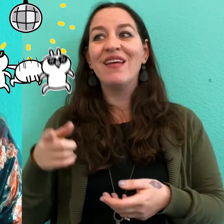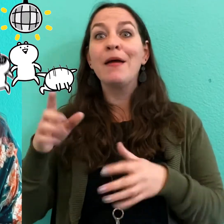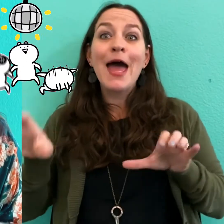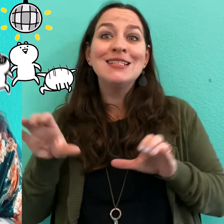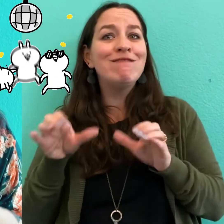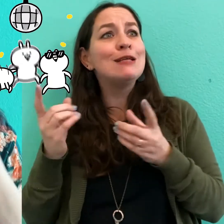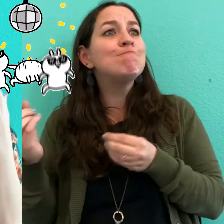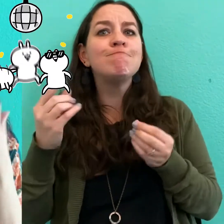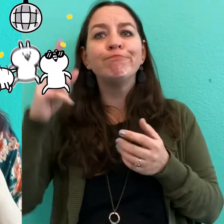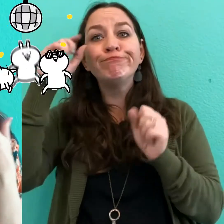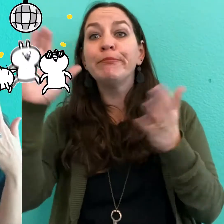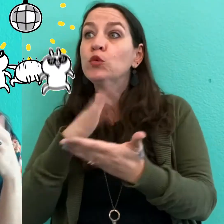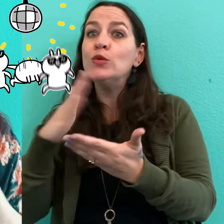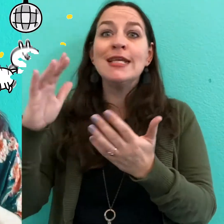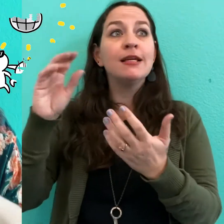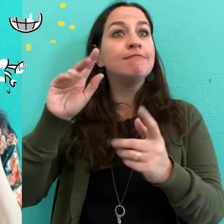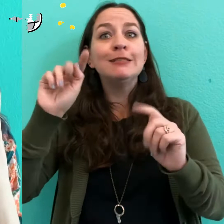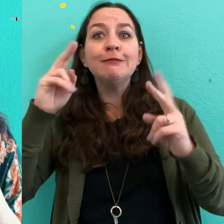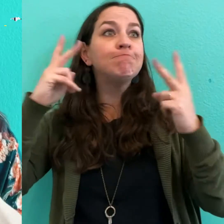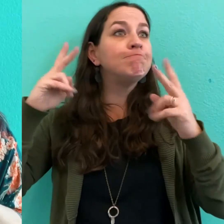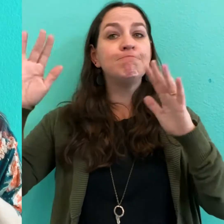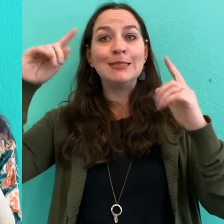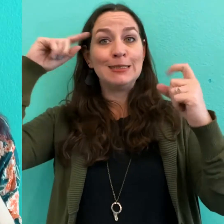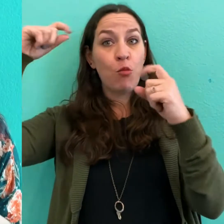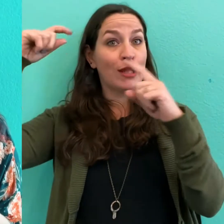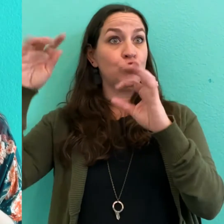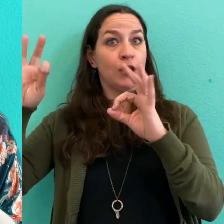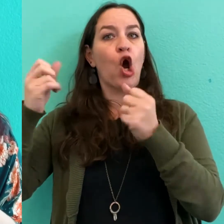people or by having more activity or having music or having the stimulation.